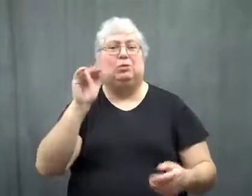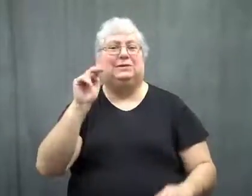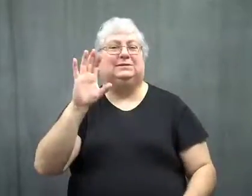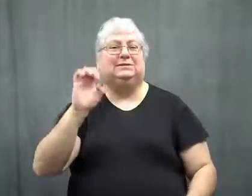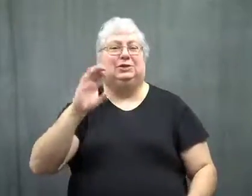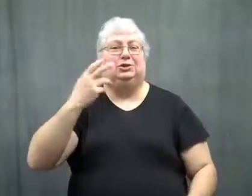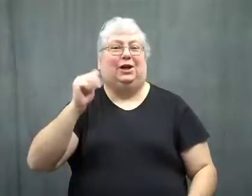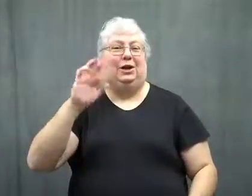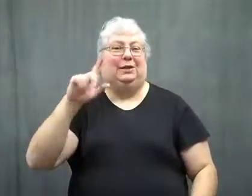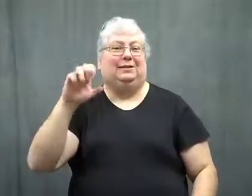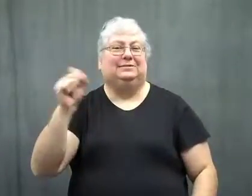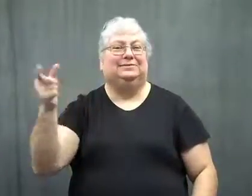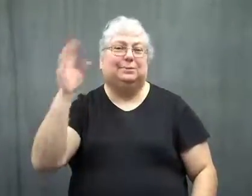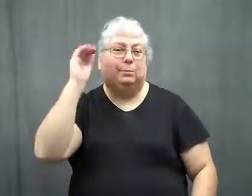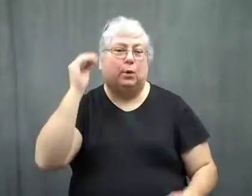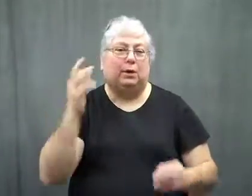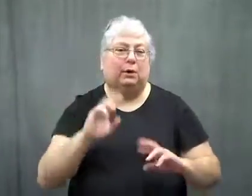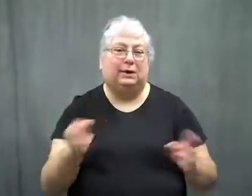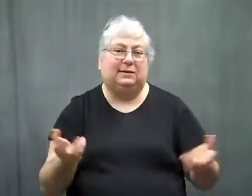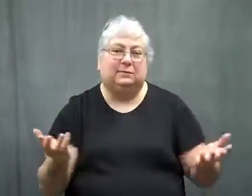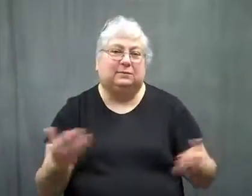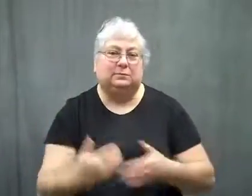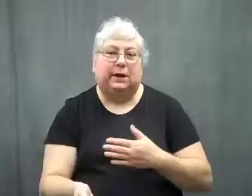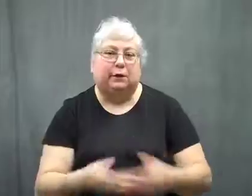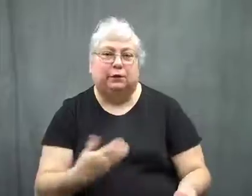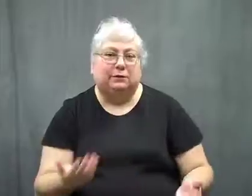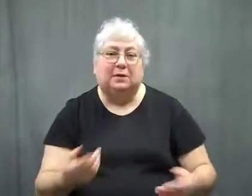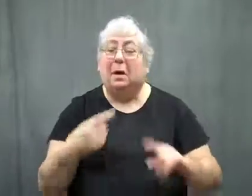was a boy, Prince Charles. So it didn't matter.